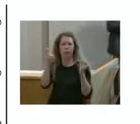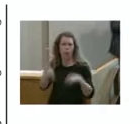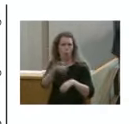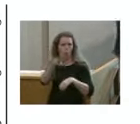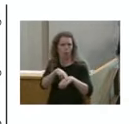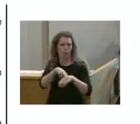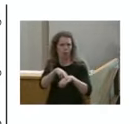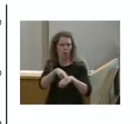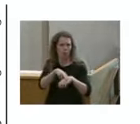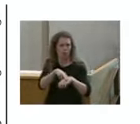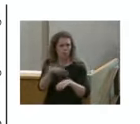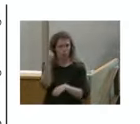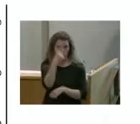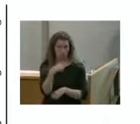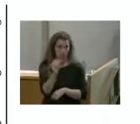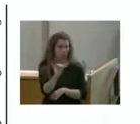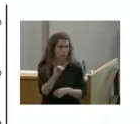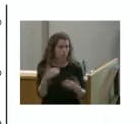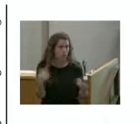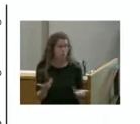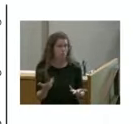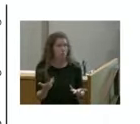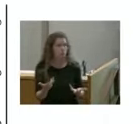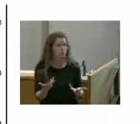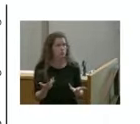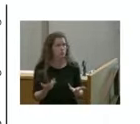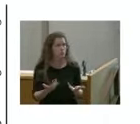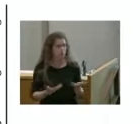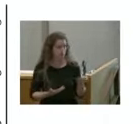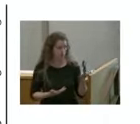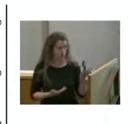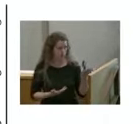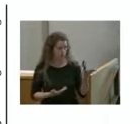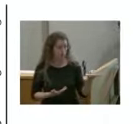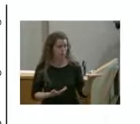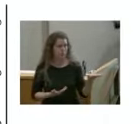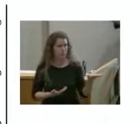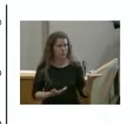would that look like? So, we can see here that the curves look